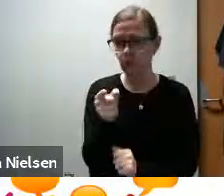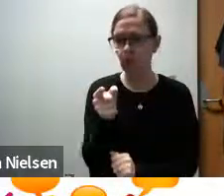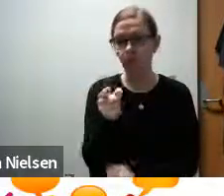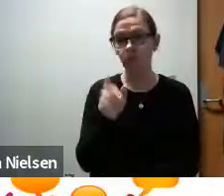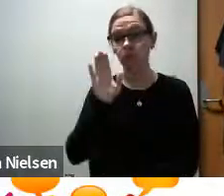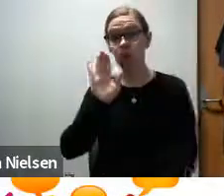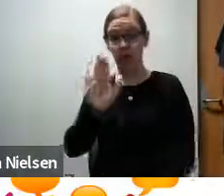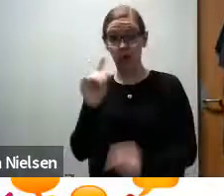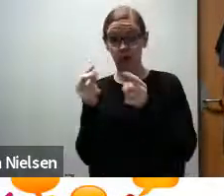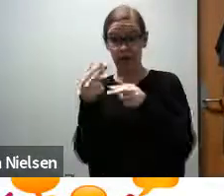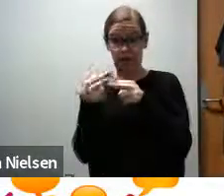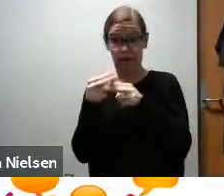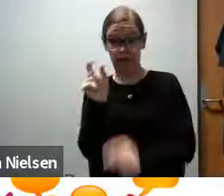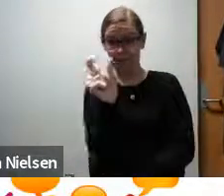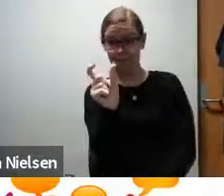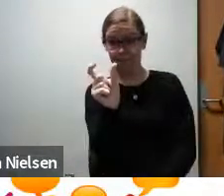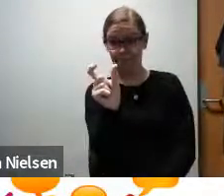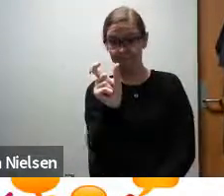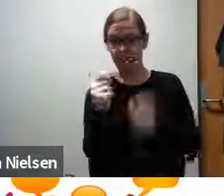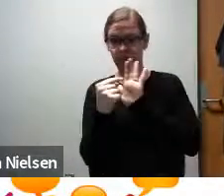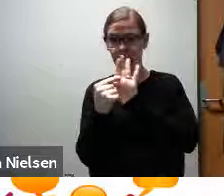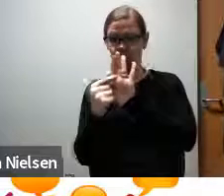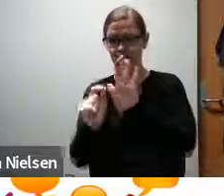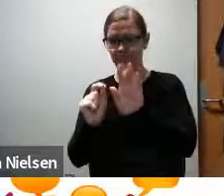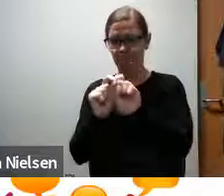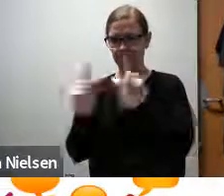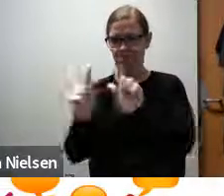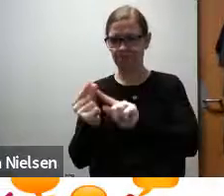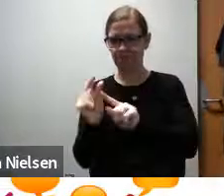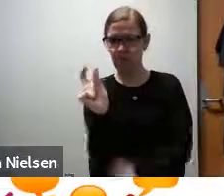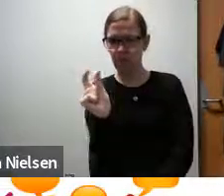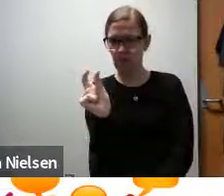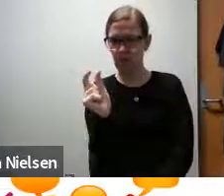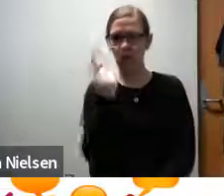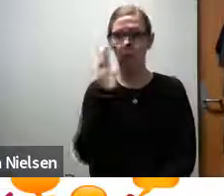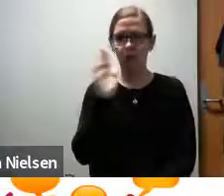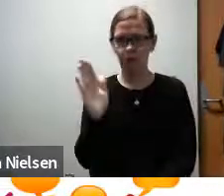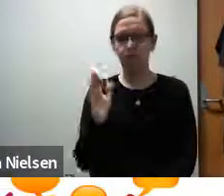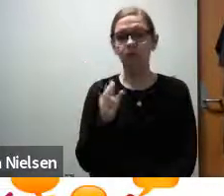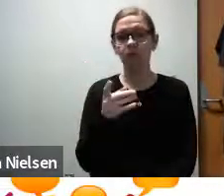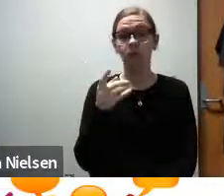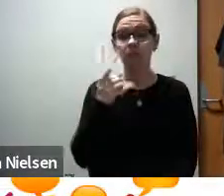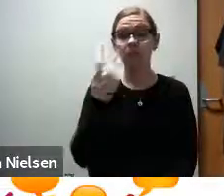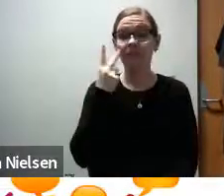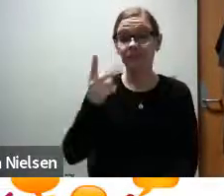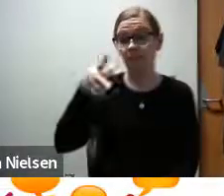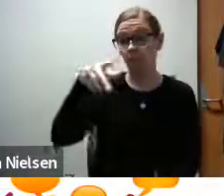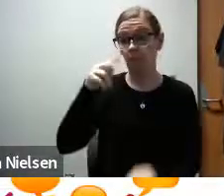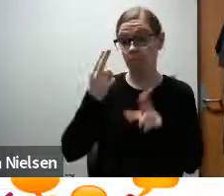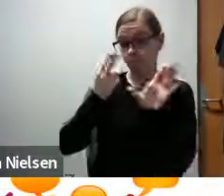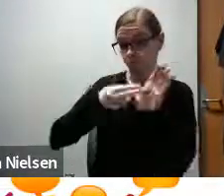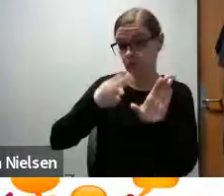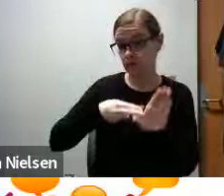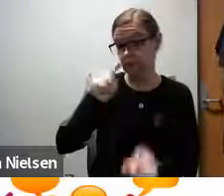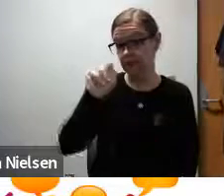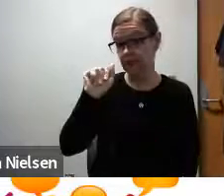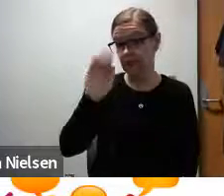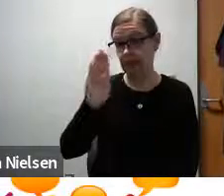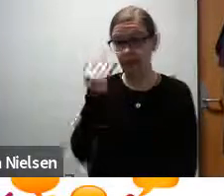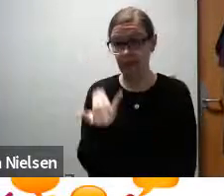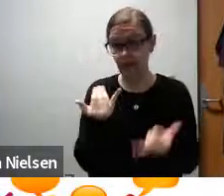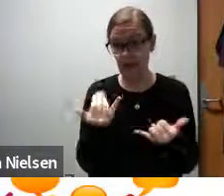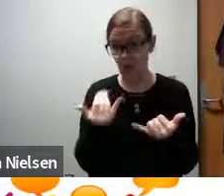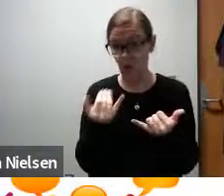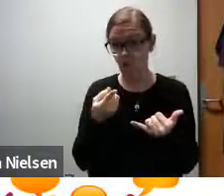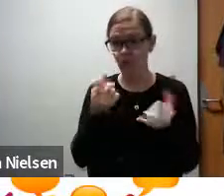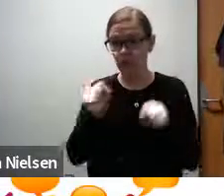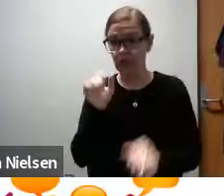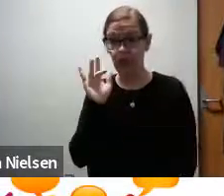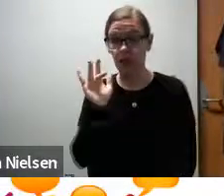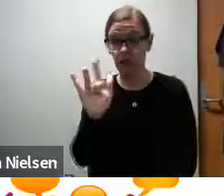So if you click on the participants tab nail, you should be able to see the nonverbal feedback, and I would like everybody to click on the green yes check button for me.